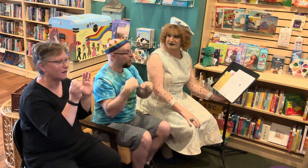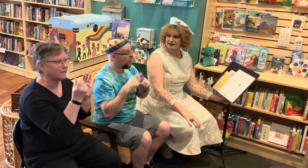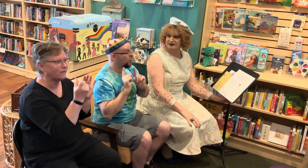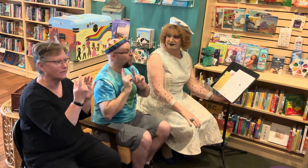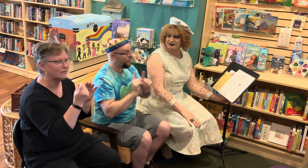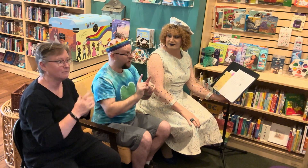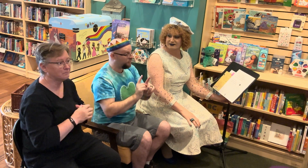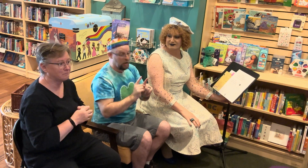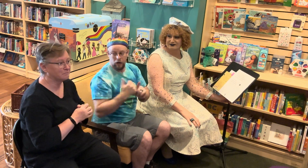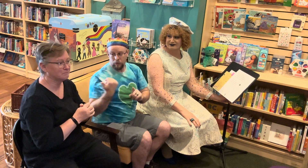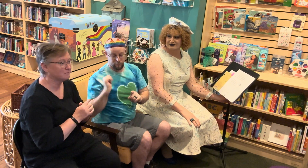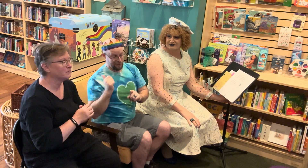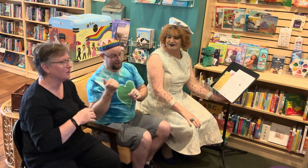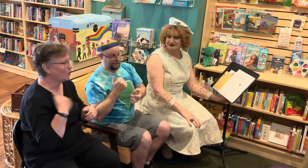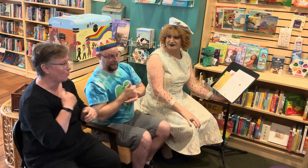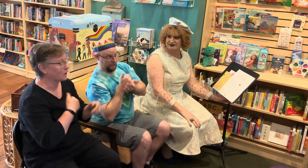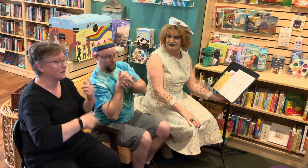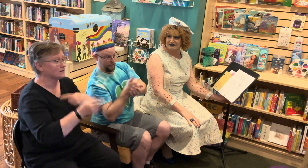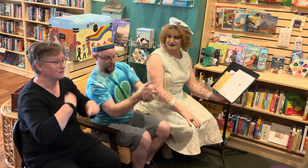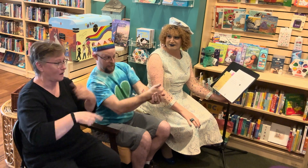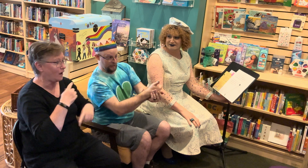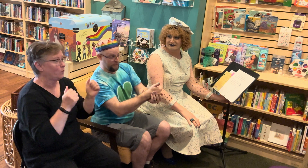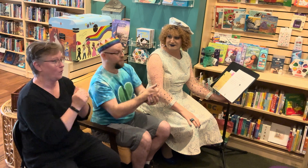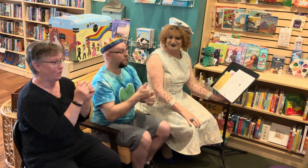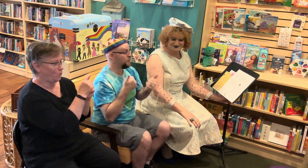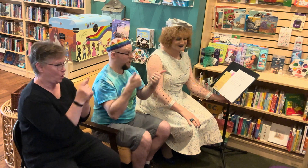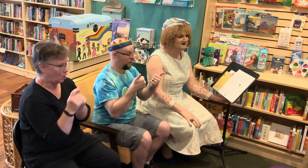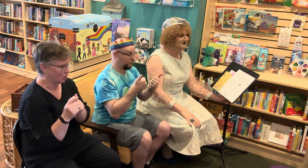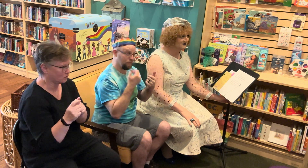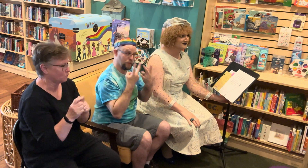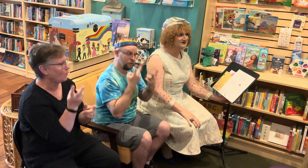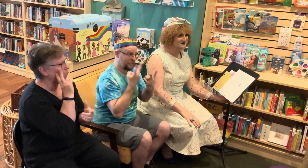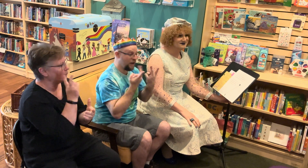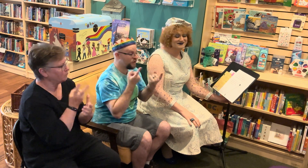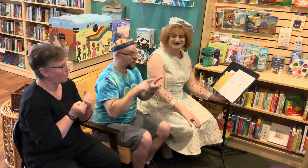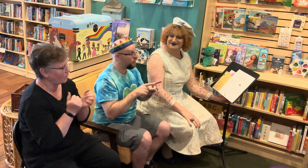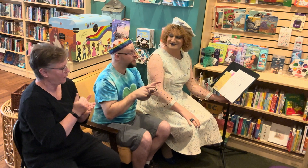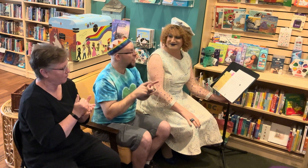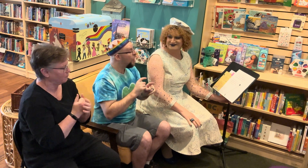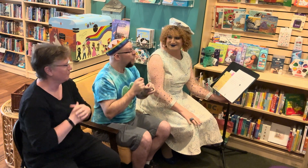along with them. We're both going to help with that. So, we'll see how this goes.